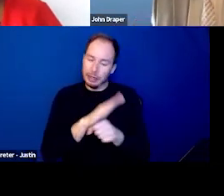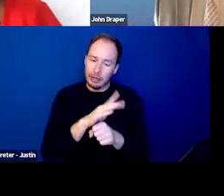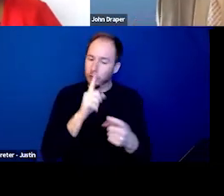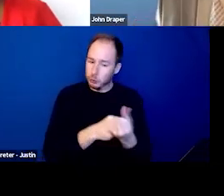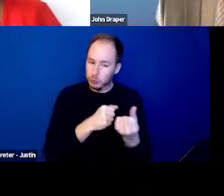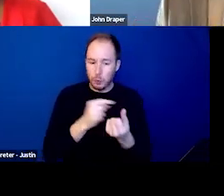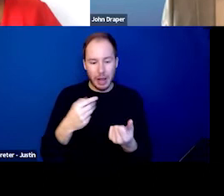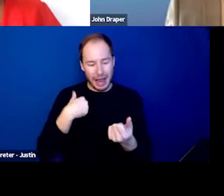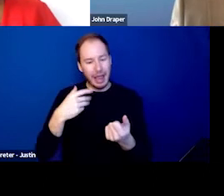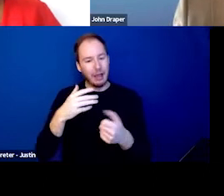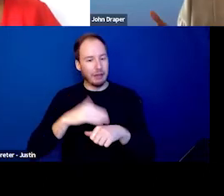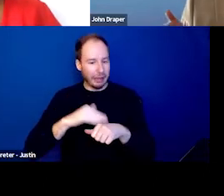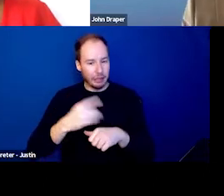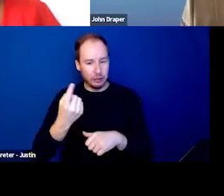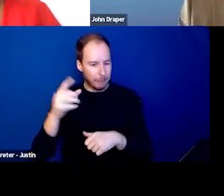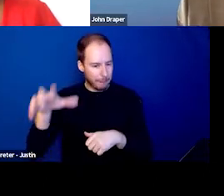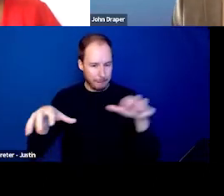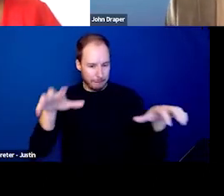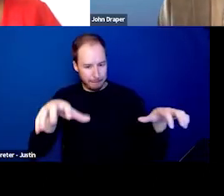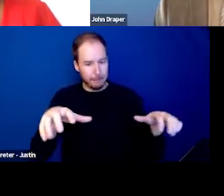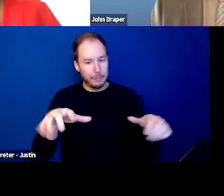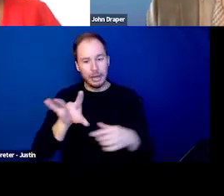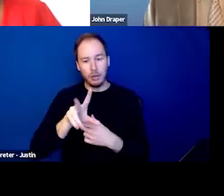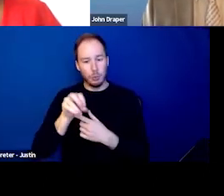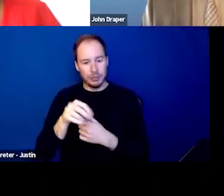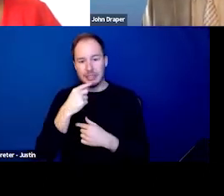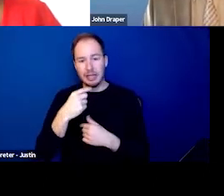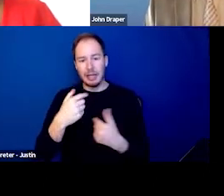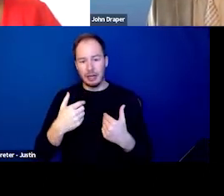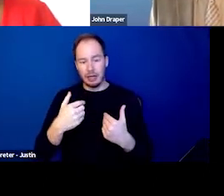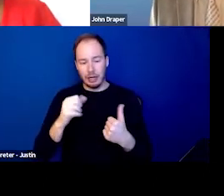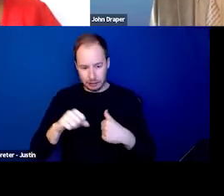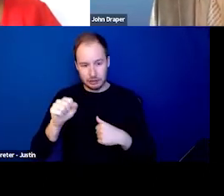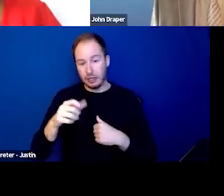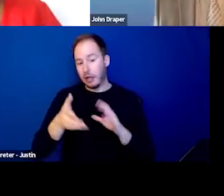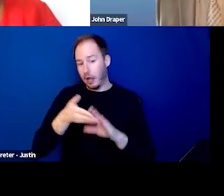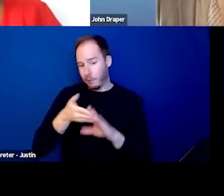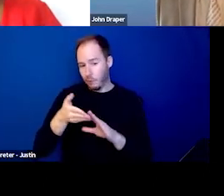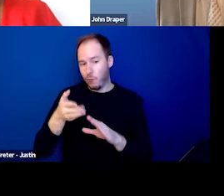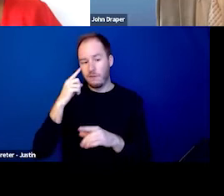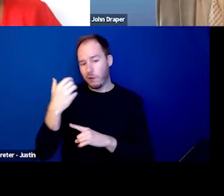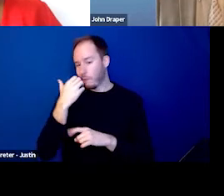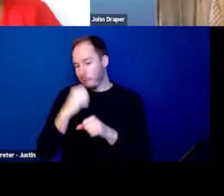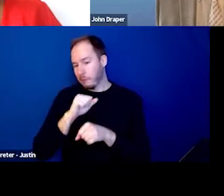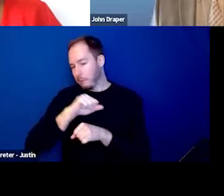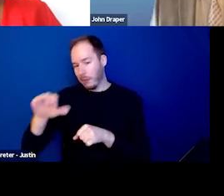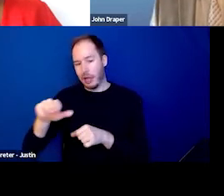to go around and to respond. But 83% of them say that they do operate, and many of them can dispatch them from the crisis center.